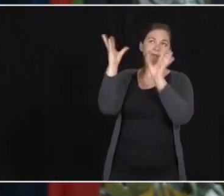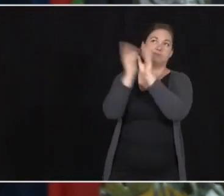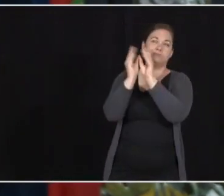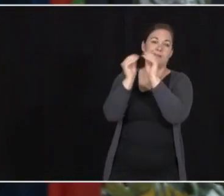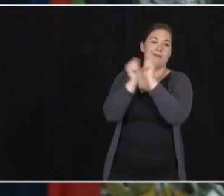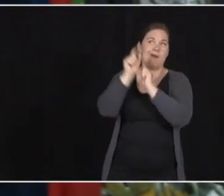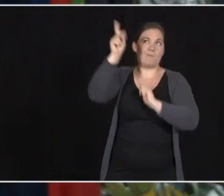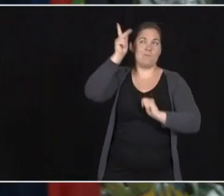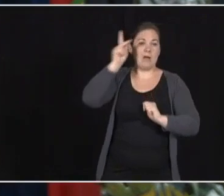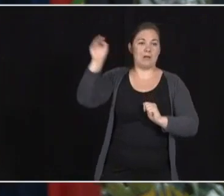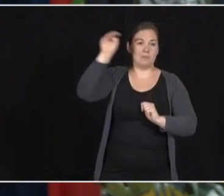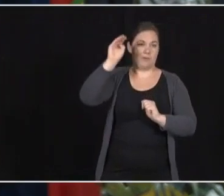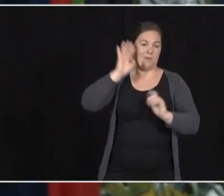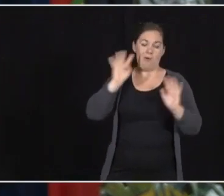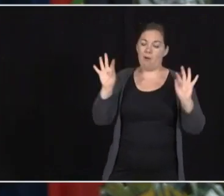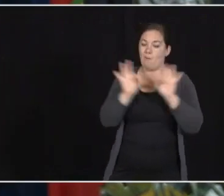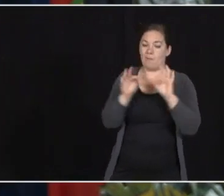There is no better way to get people back to work